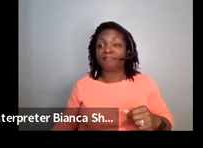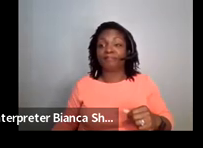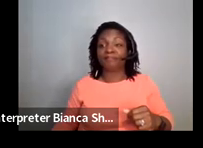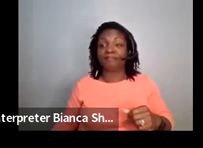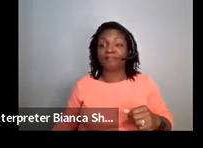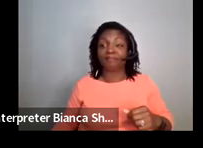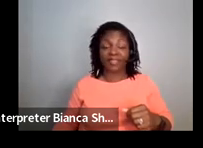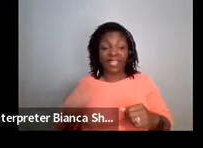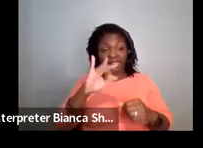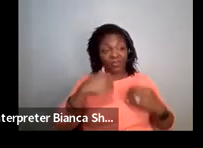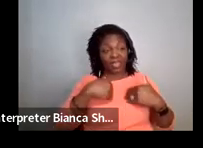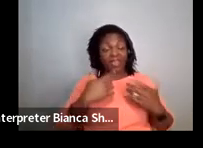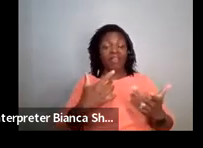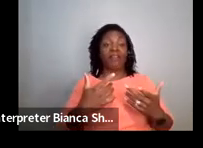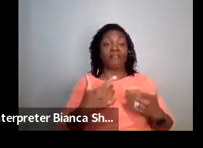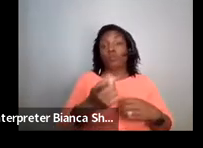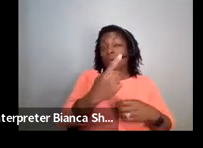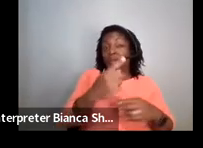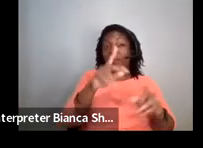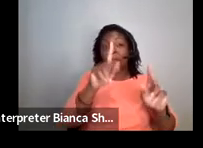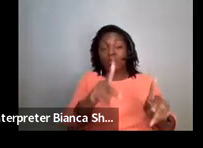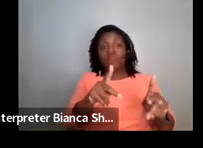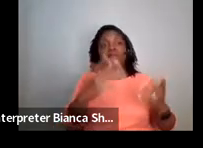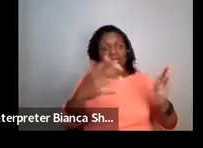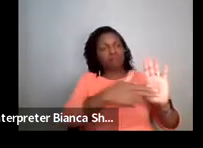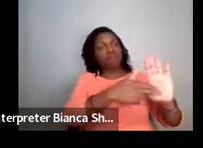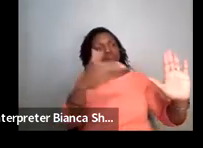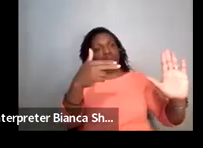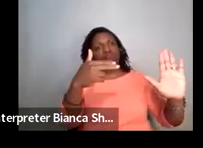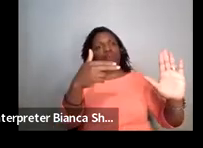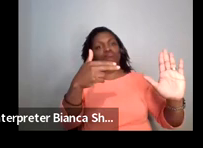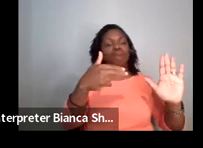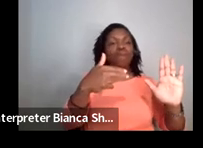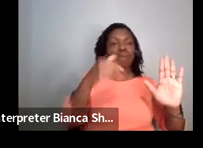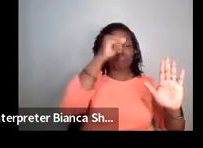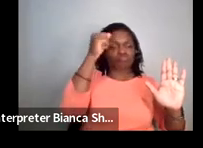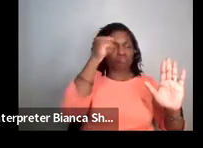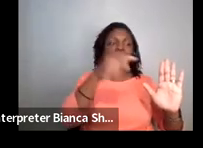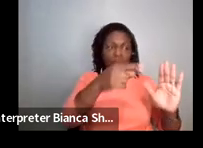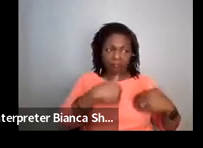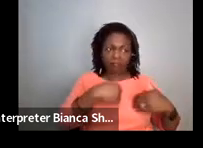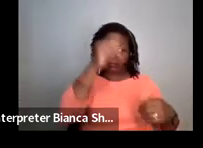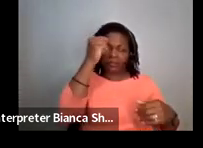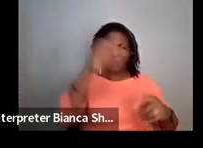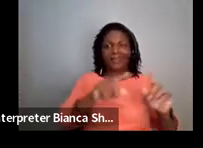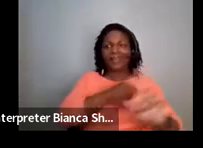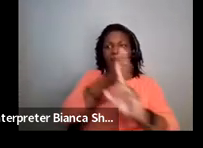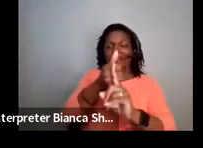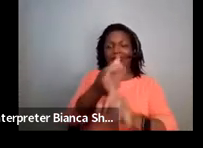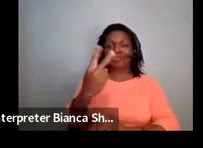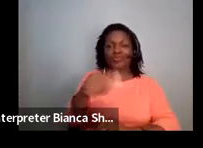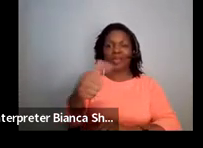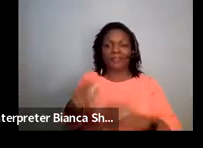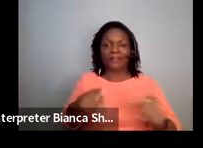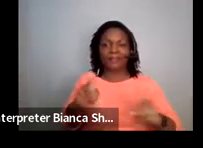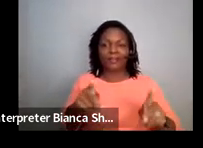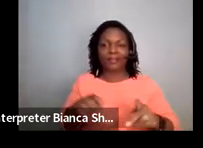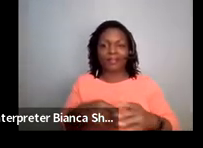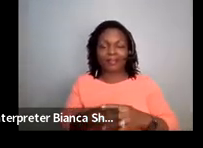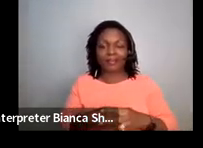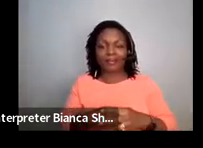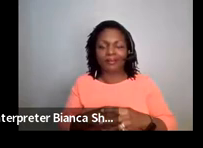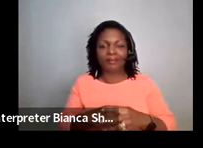You have at least 2 others who are truly affected because at some point that person living with Alzheimer's has to have somebody be with them.